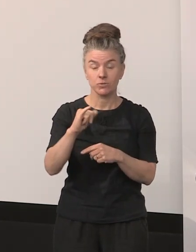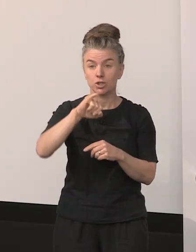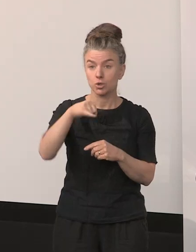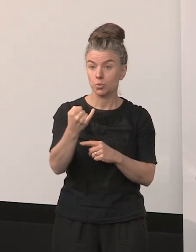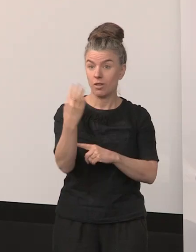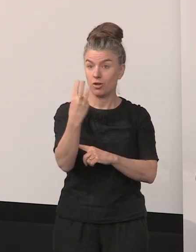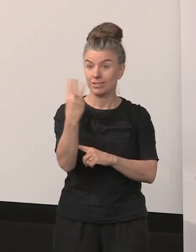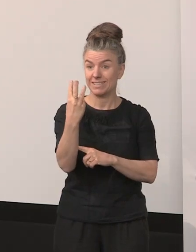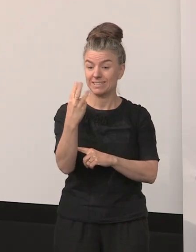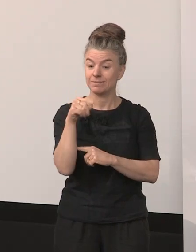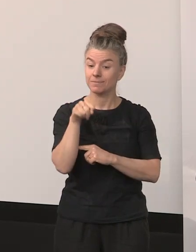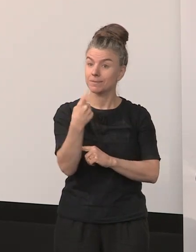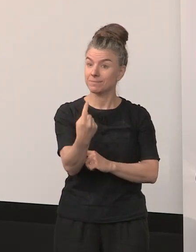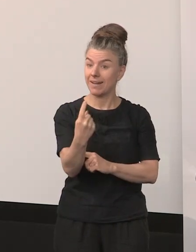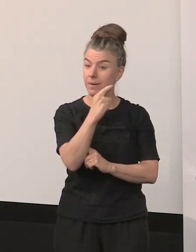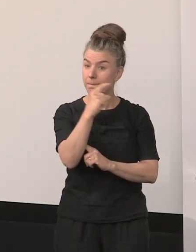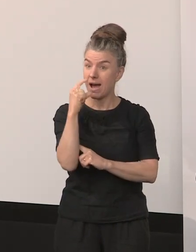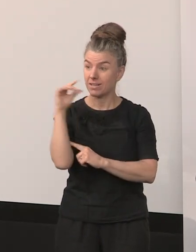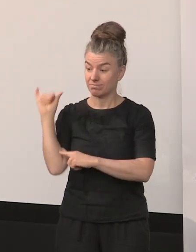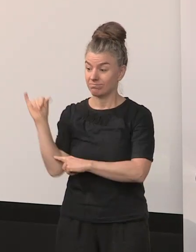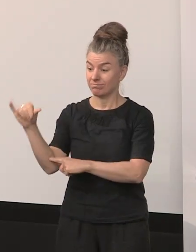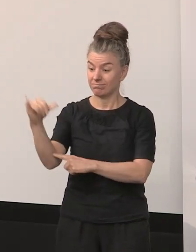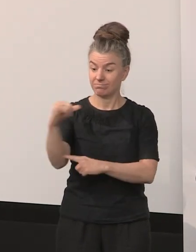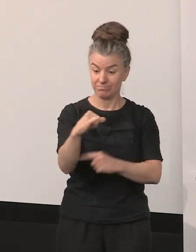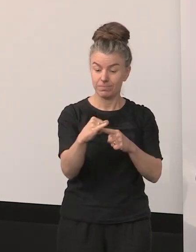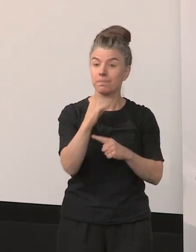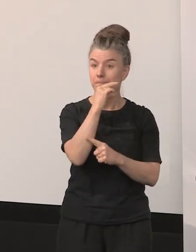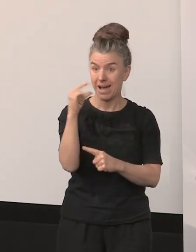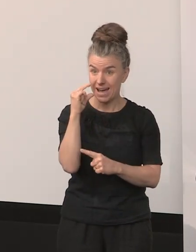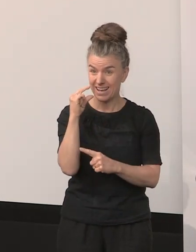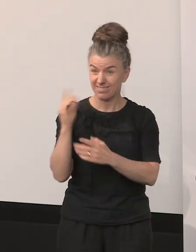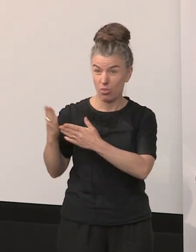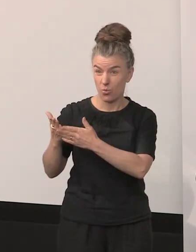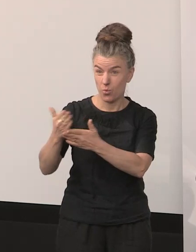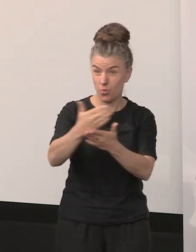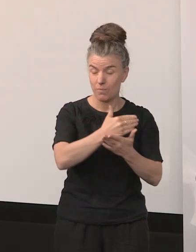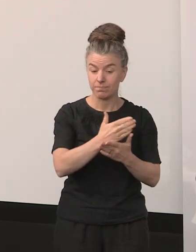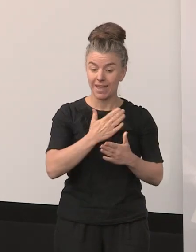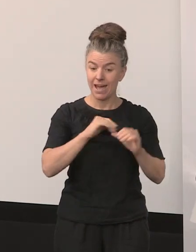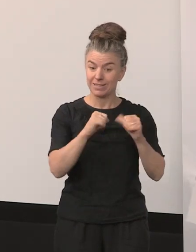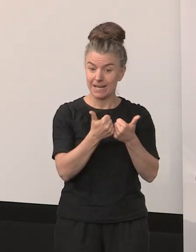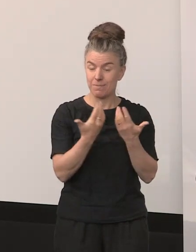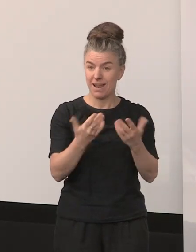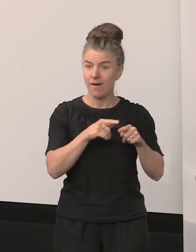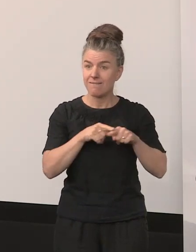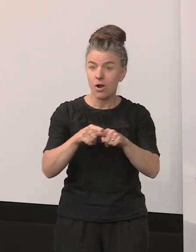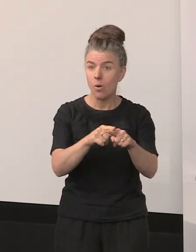this case, this person flew in on June 13. He wore a mask on